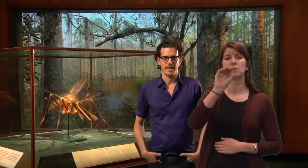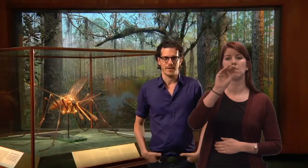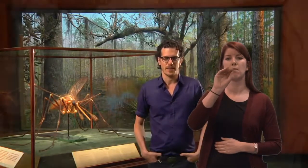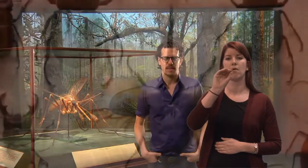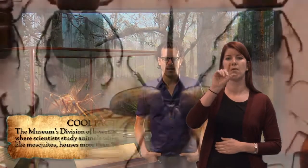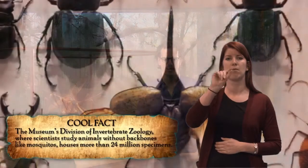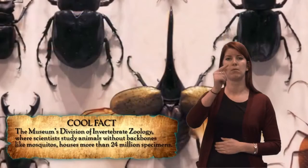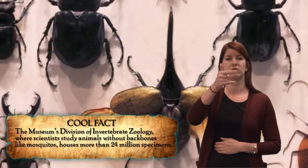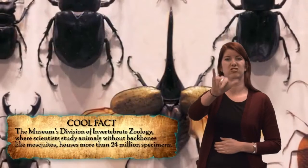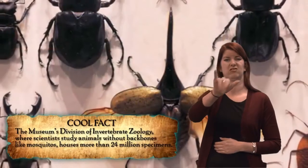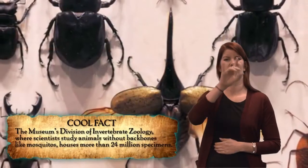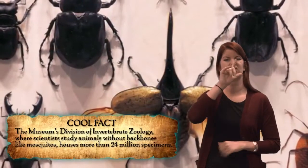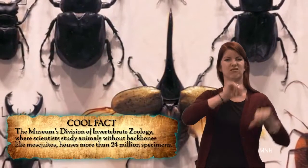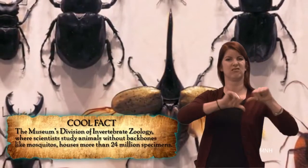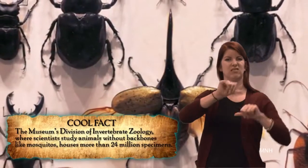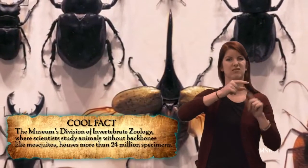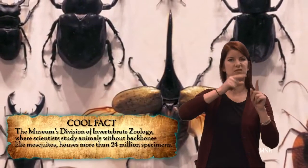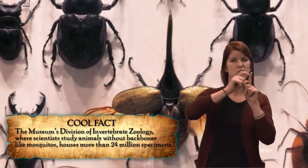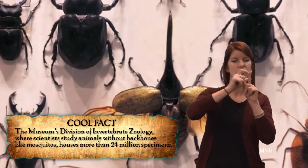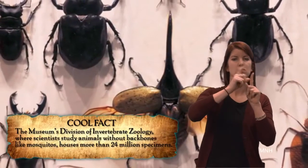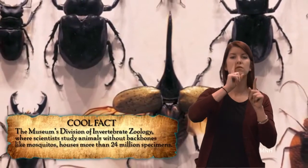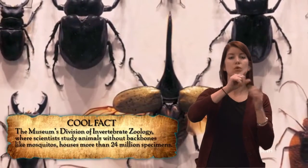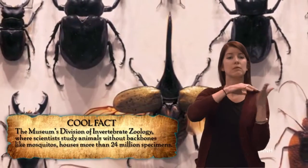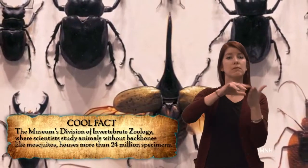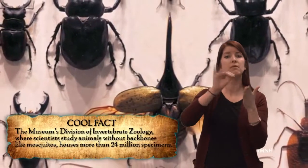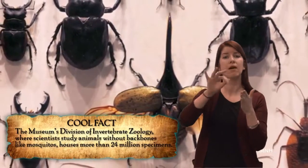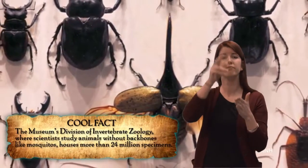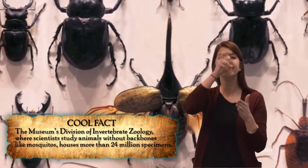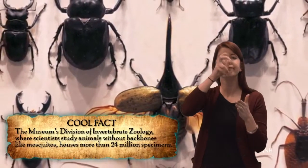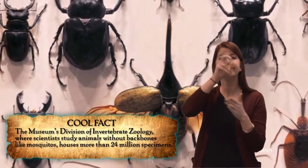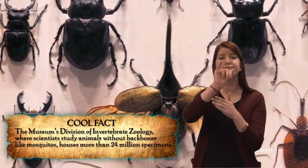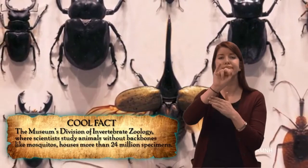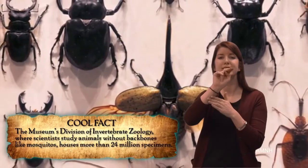There are thousands and thousands of examples of different insects in the museum,